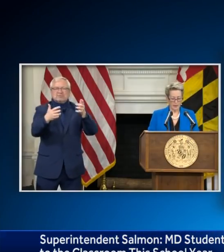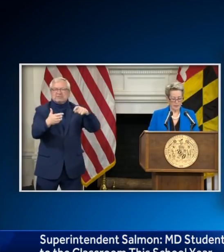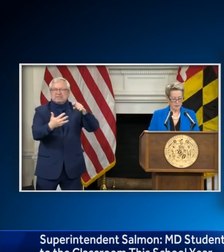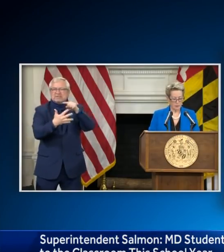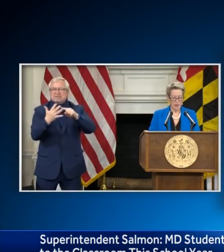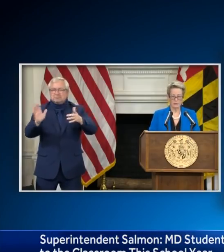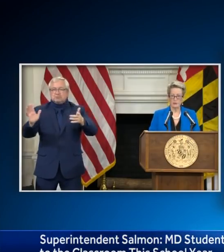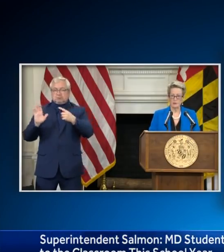TO BEST SERVE THEIR NEEDS.